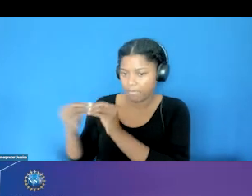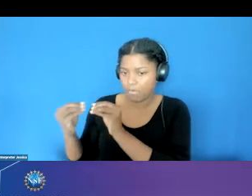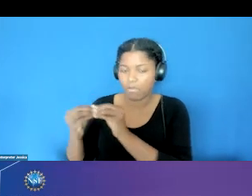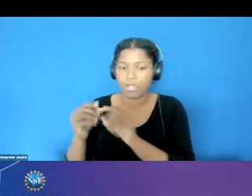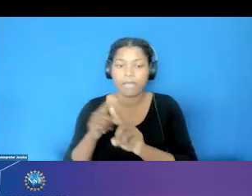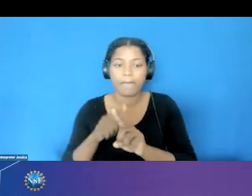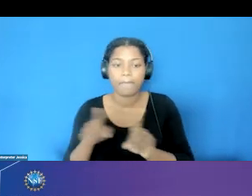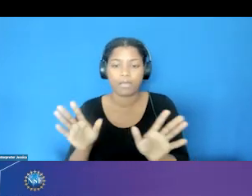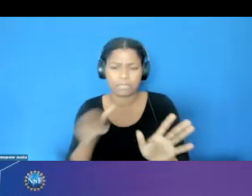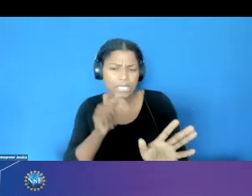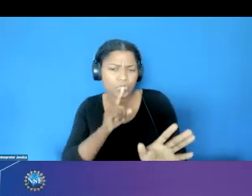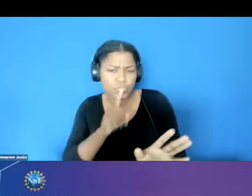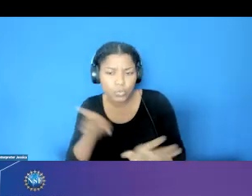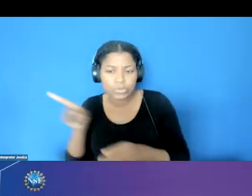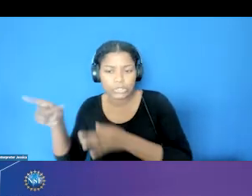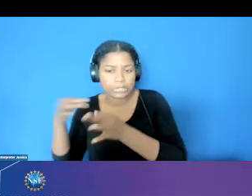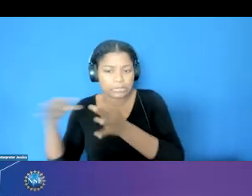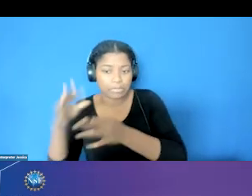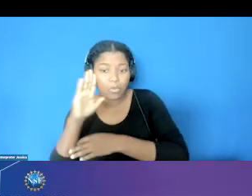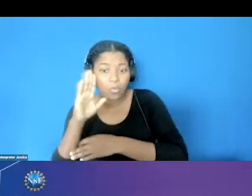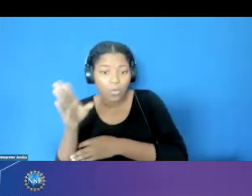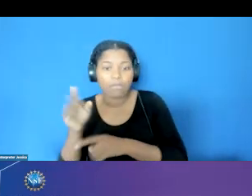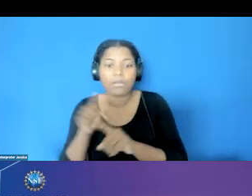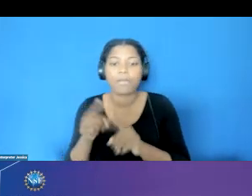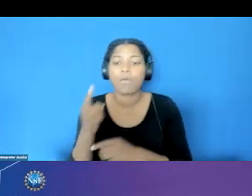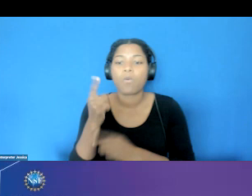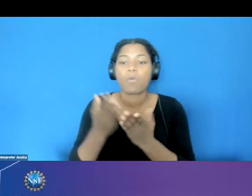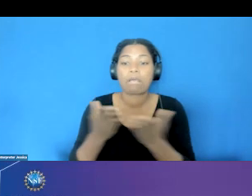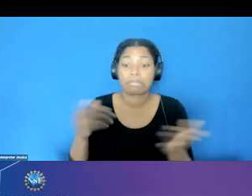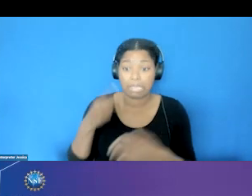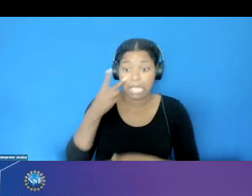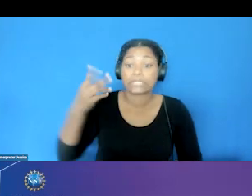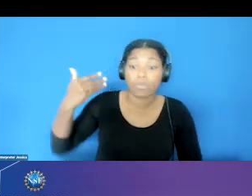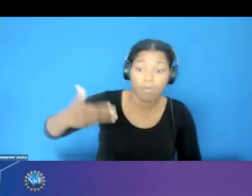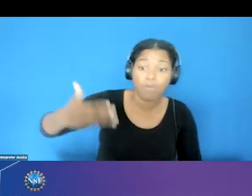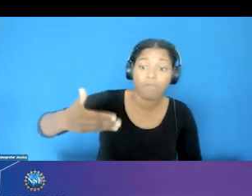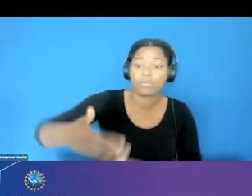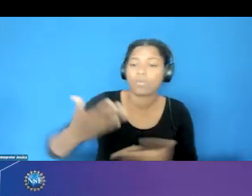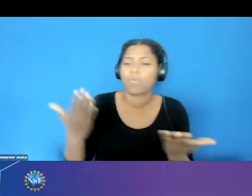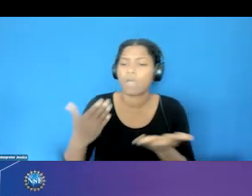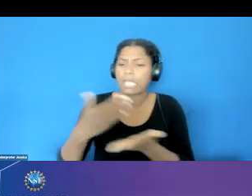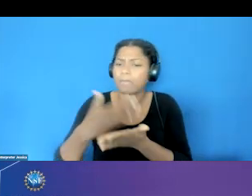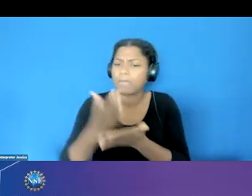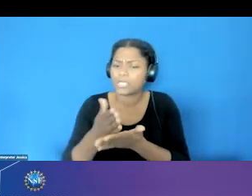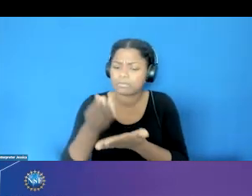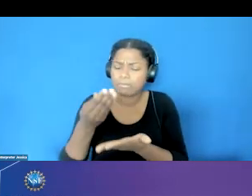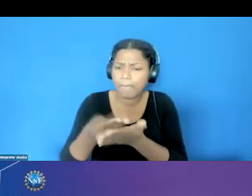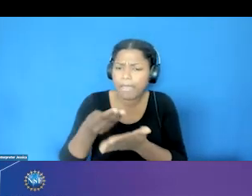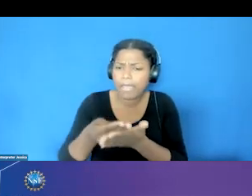I'm not sure if she's going to touch on it. But one thing that I do see a lot of in the budget justifications that come